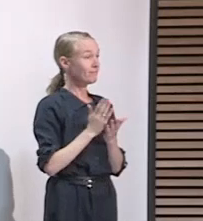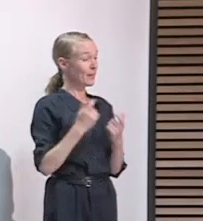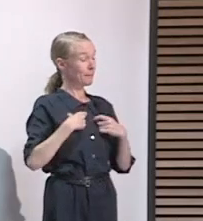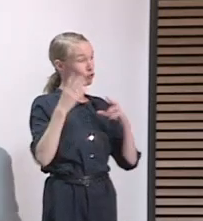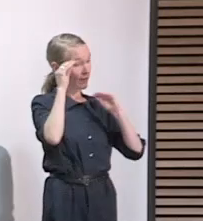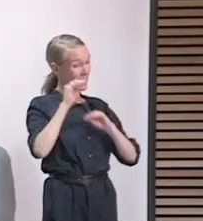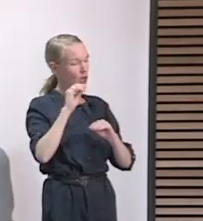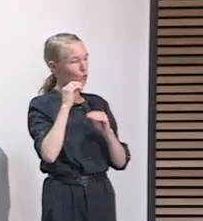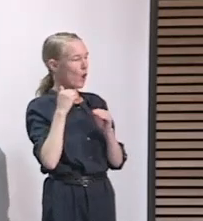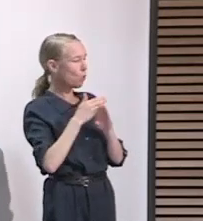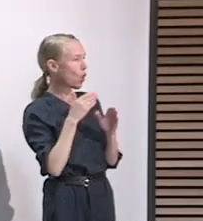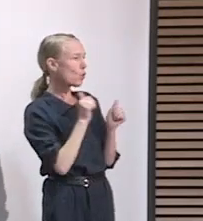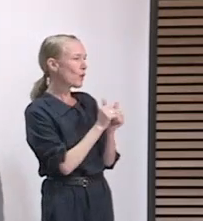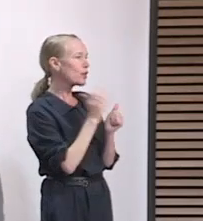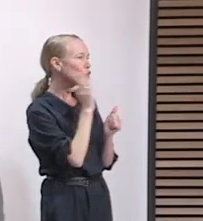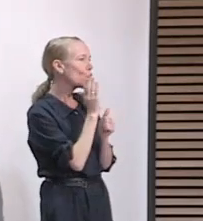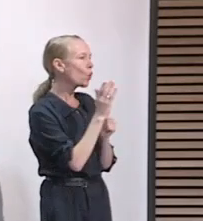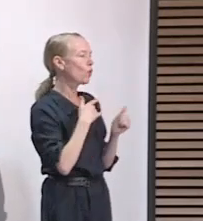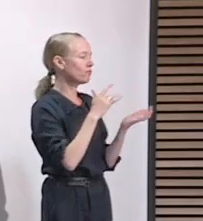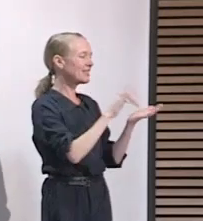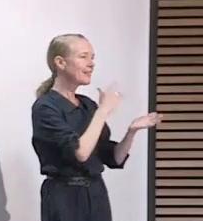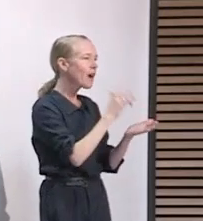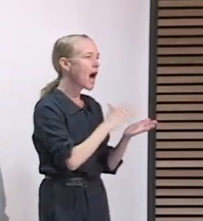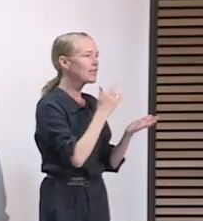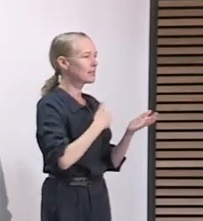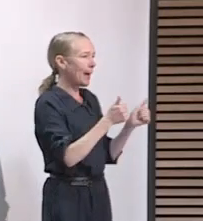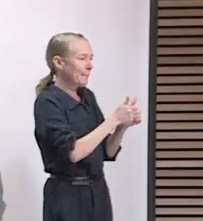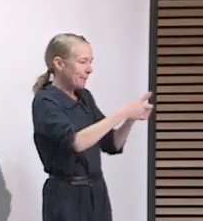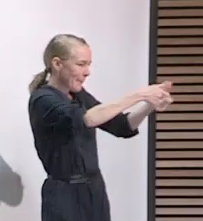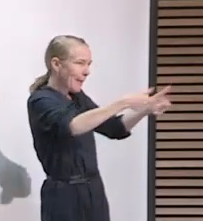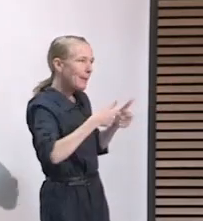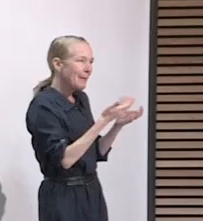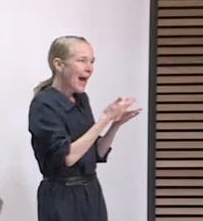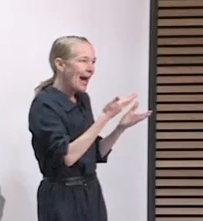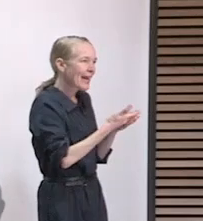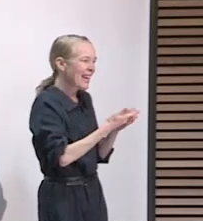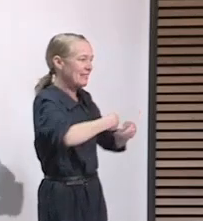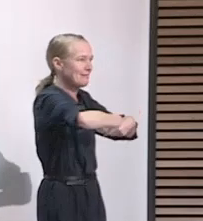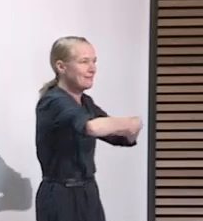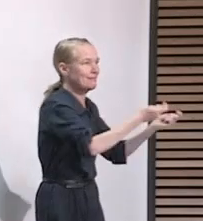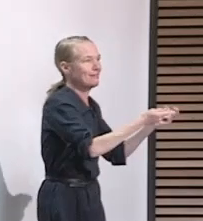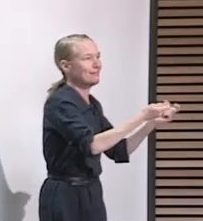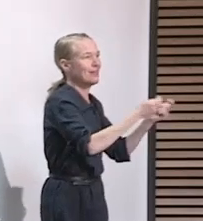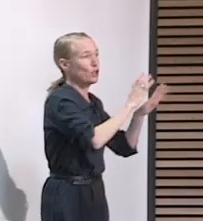Education will be working with schools around the distribution of digital